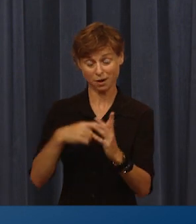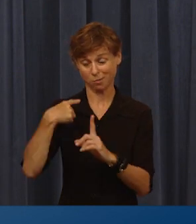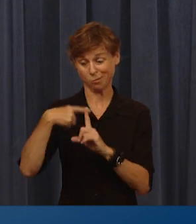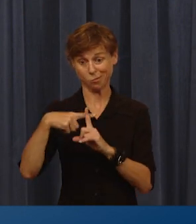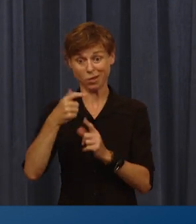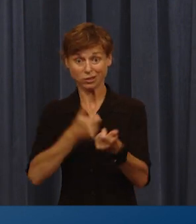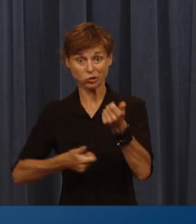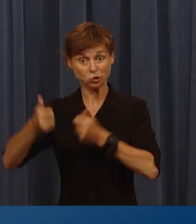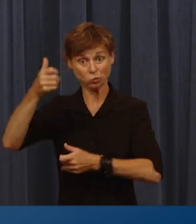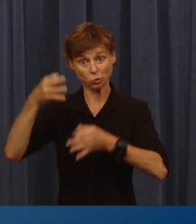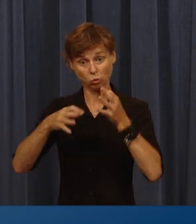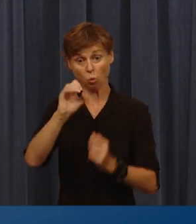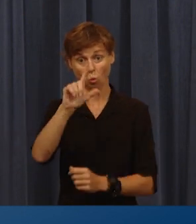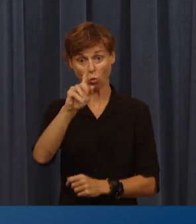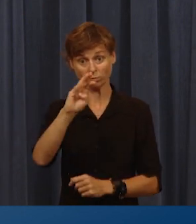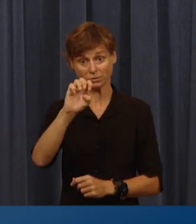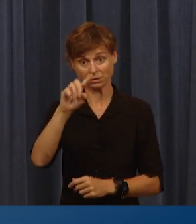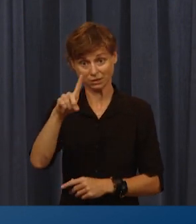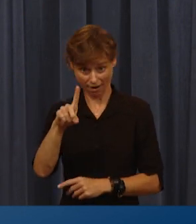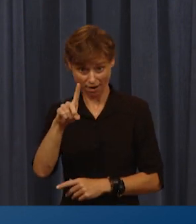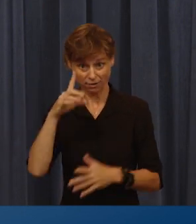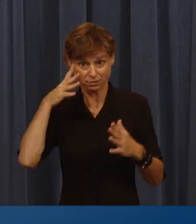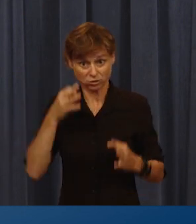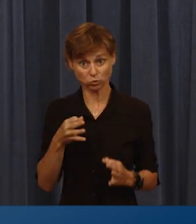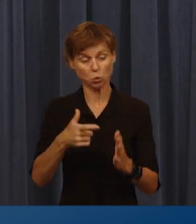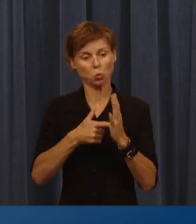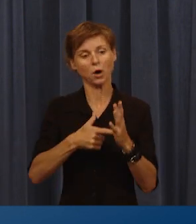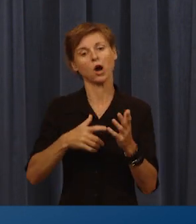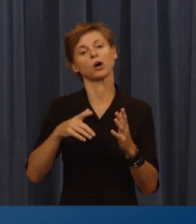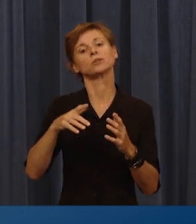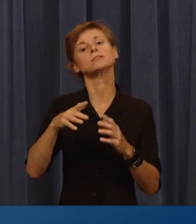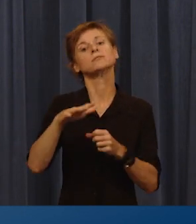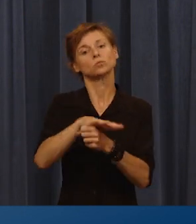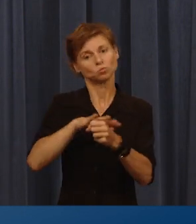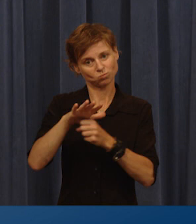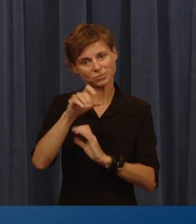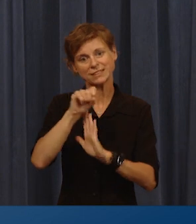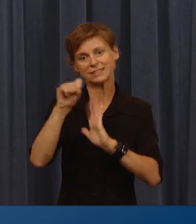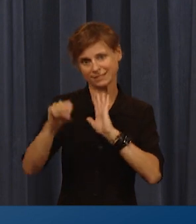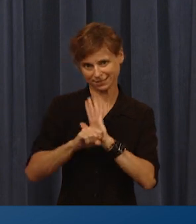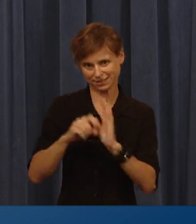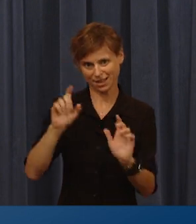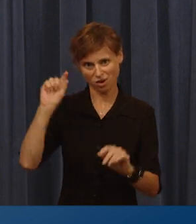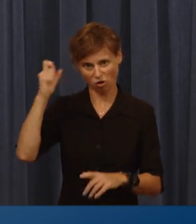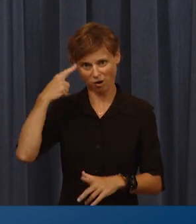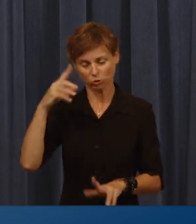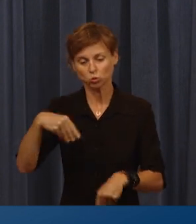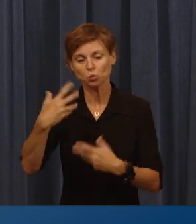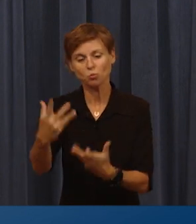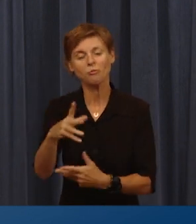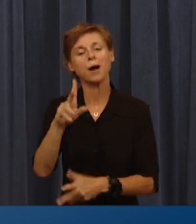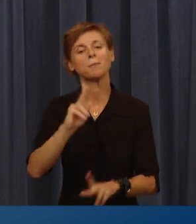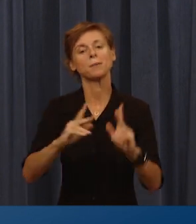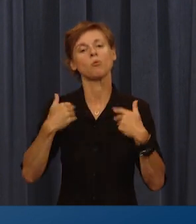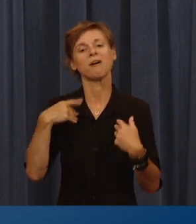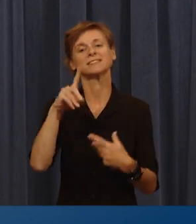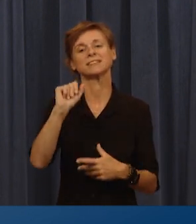and local governments to provide people with disabilities services in the most integrated setting appropriate to their needs.